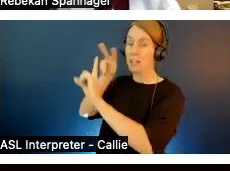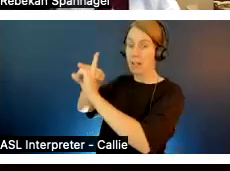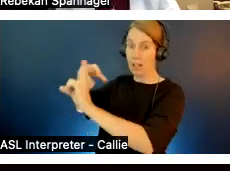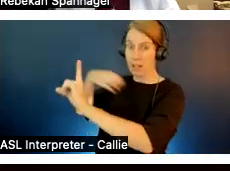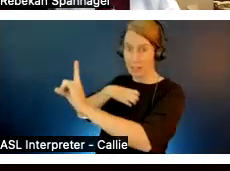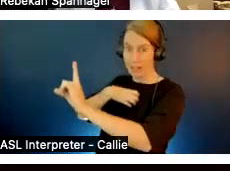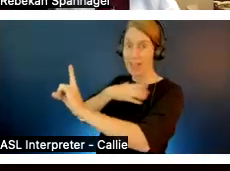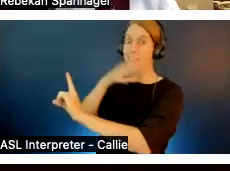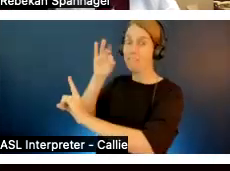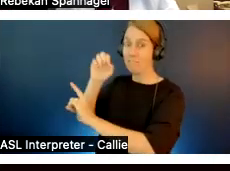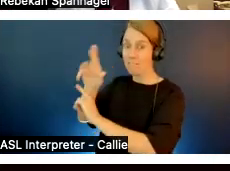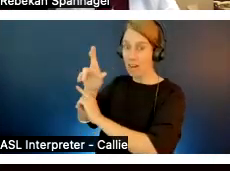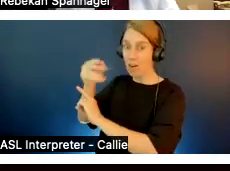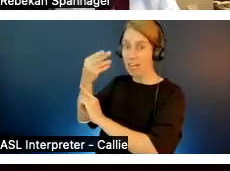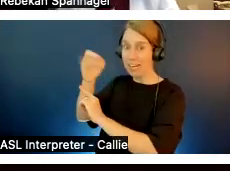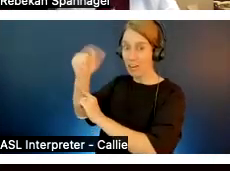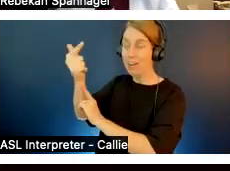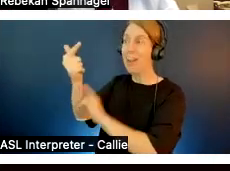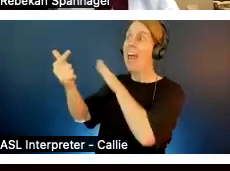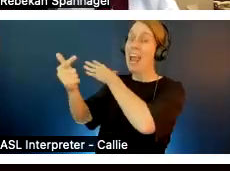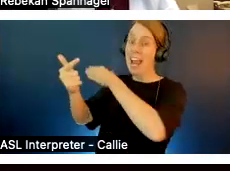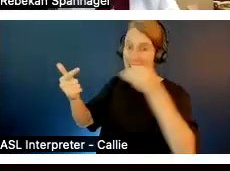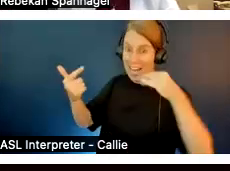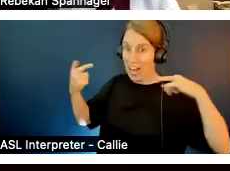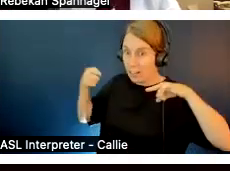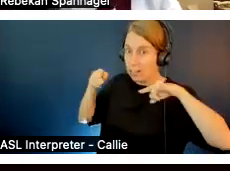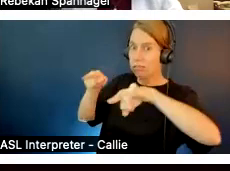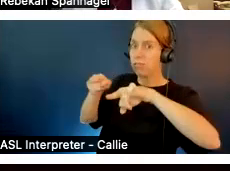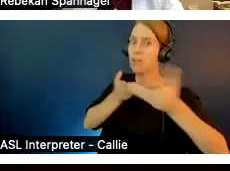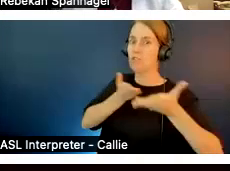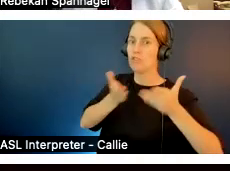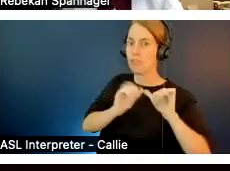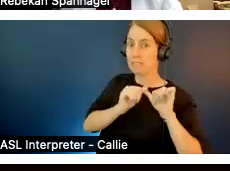and generally speaking that you have to make that request within 10 days of receiving the notice